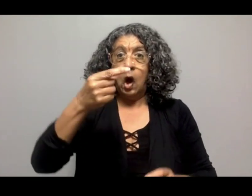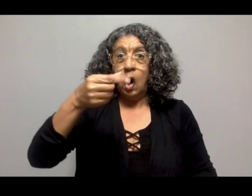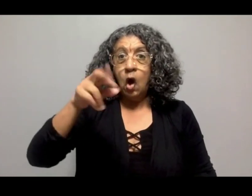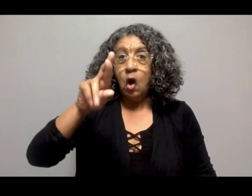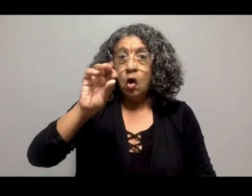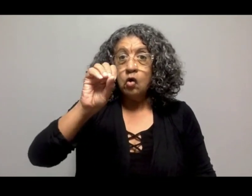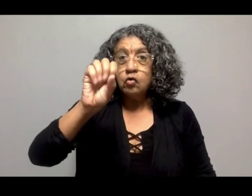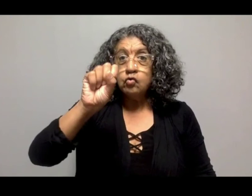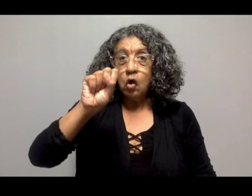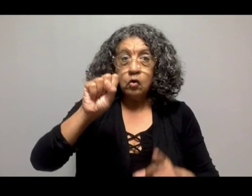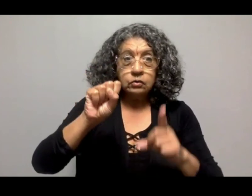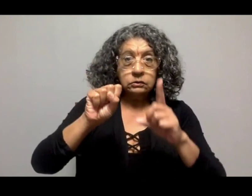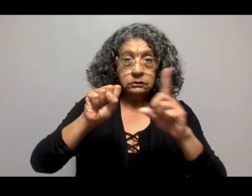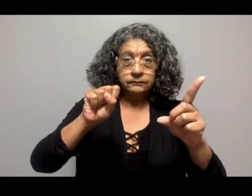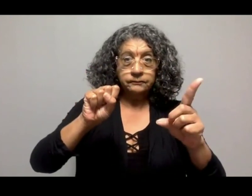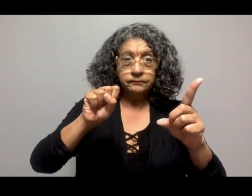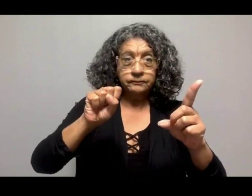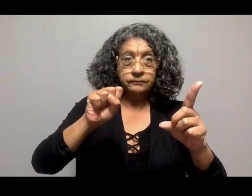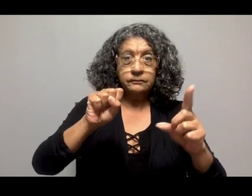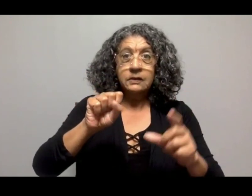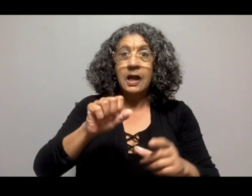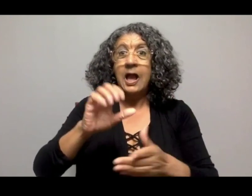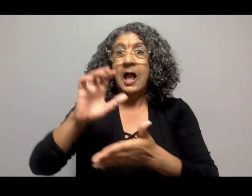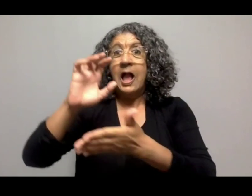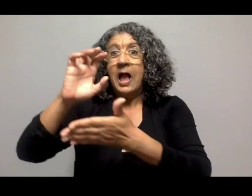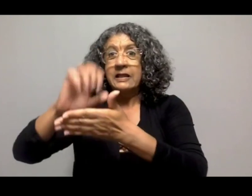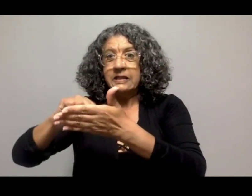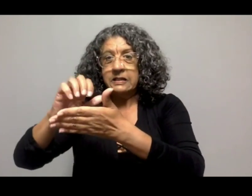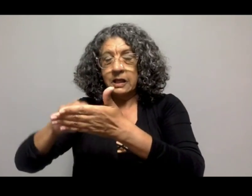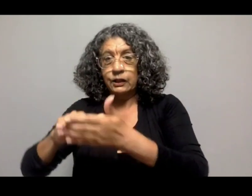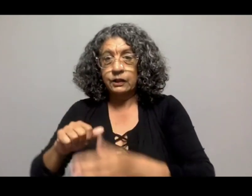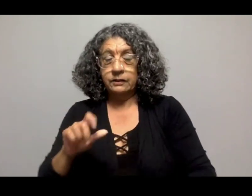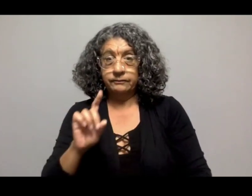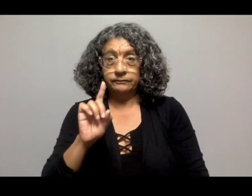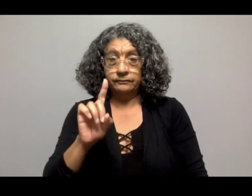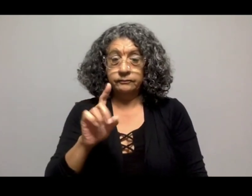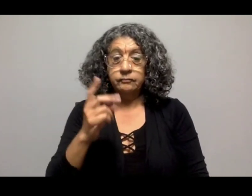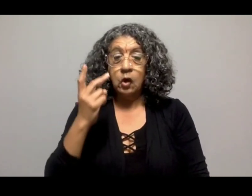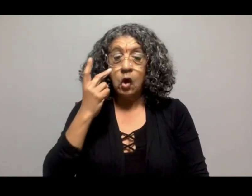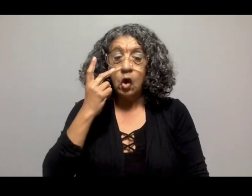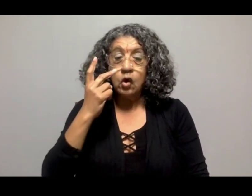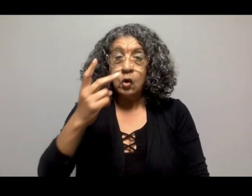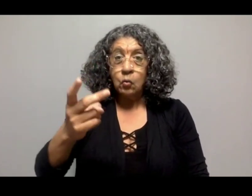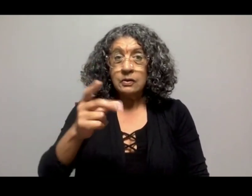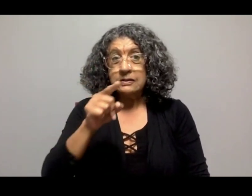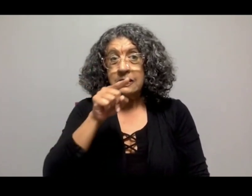you can see here the gross pay and the deductions -